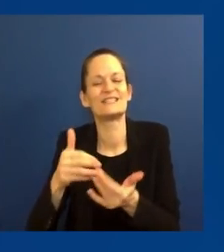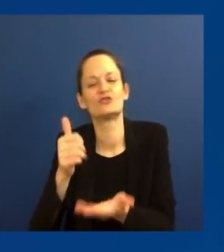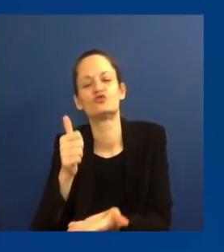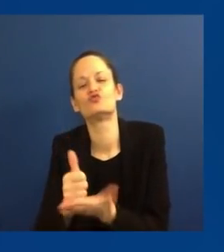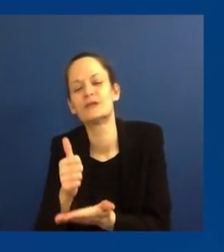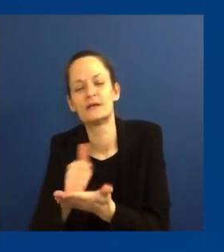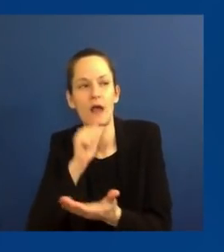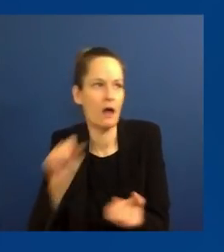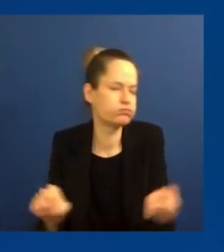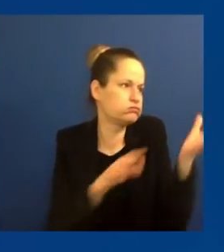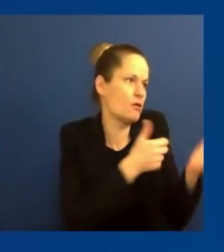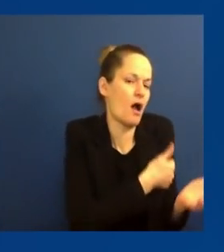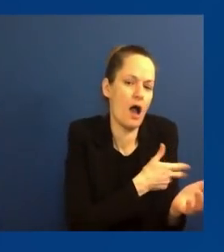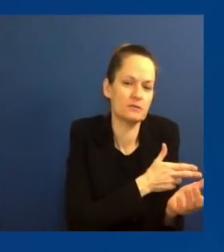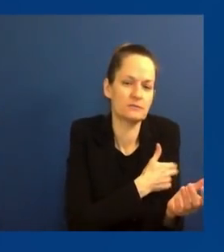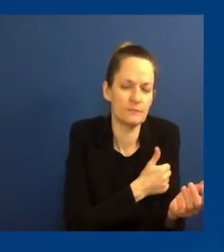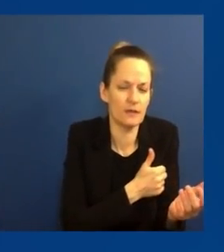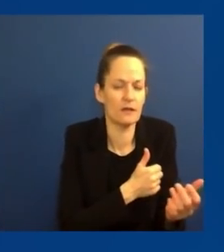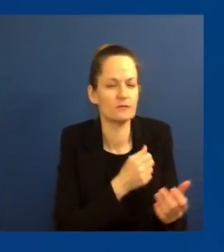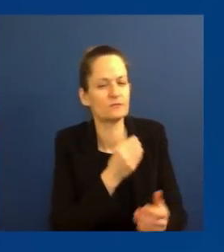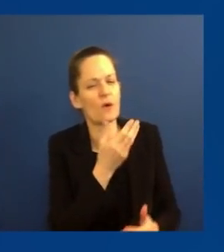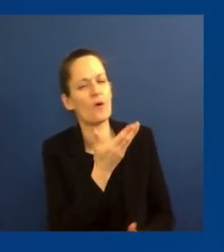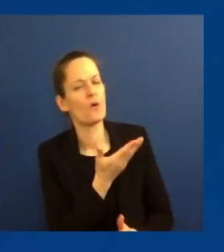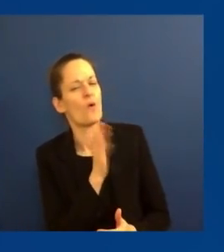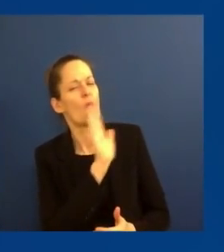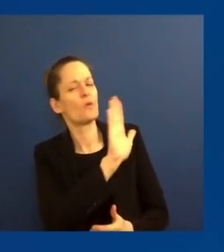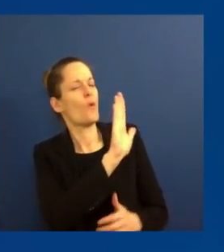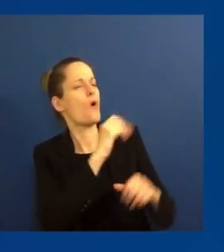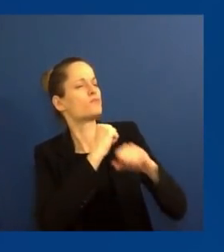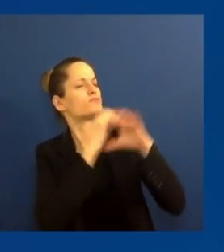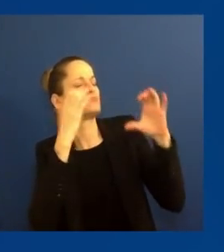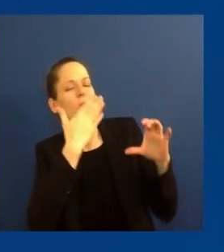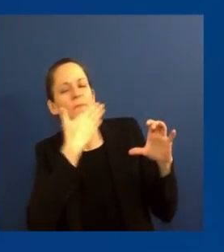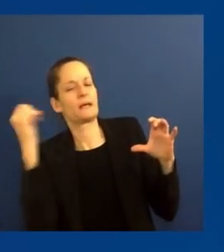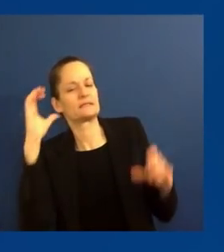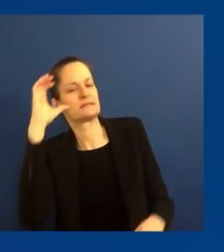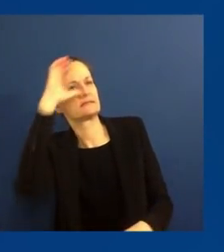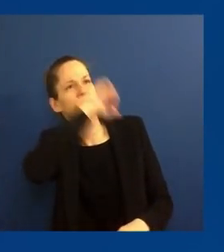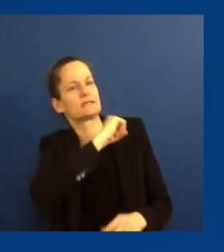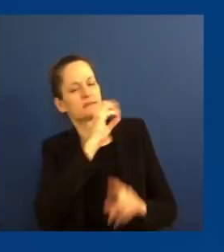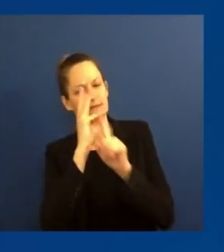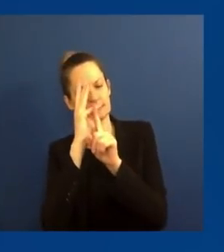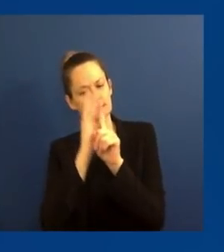what is your best guess about what the next six months will look like with respect to COVID-19?